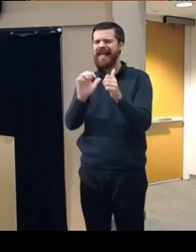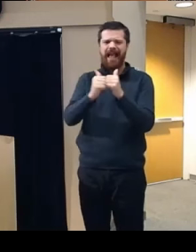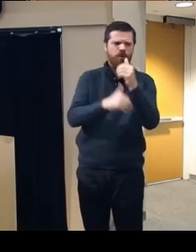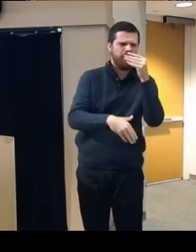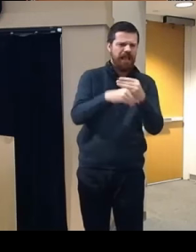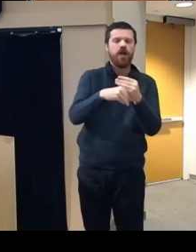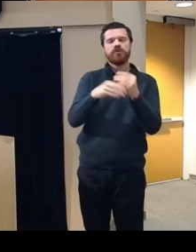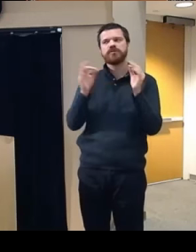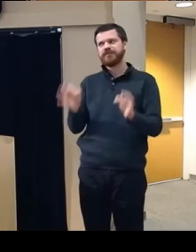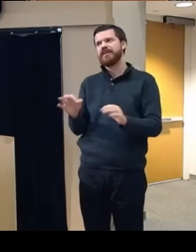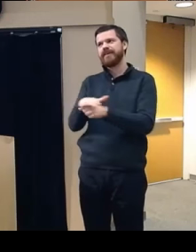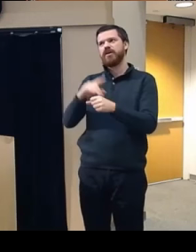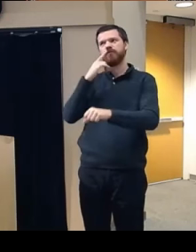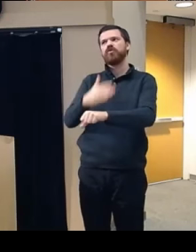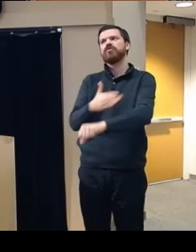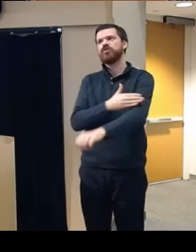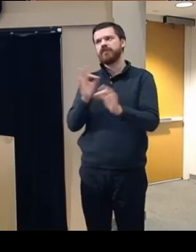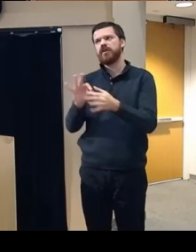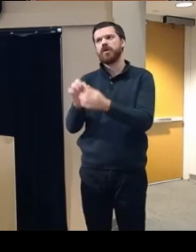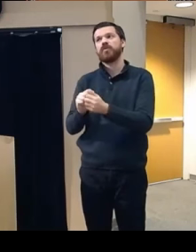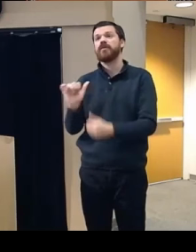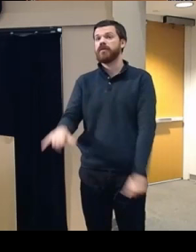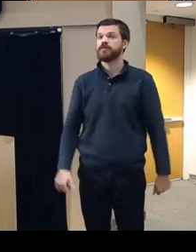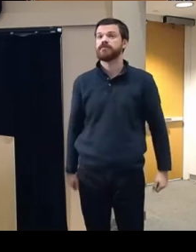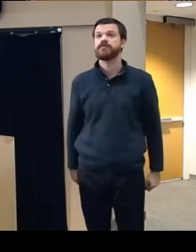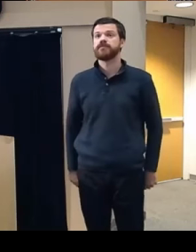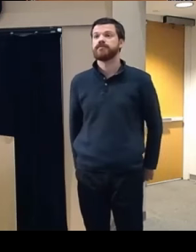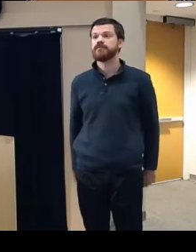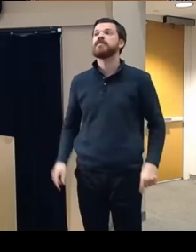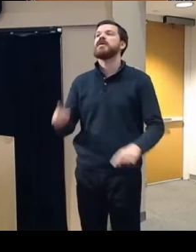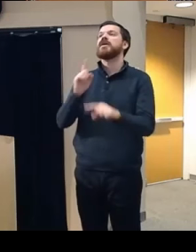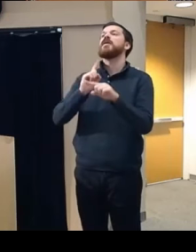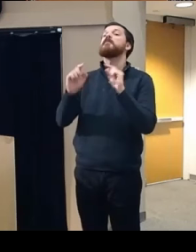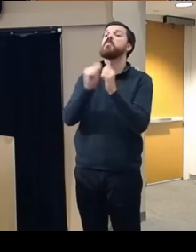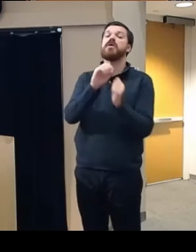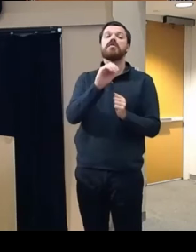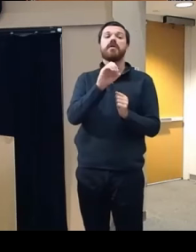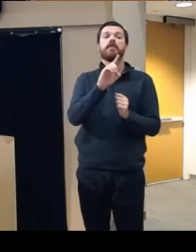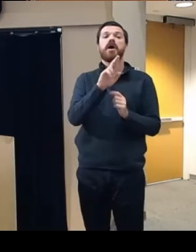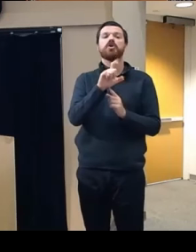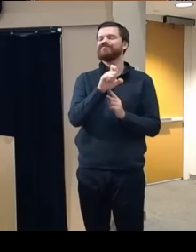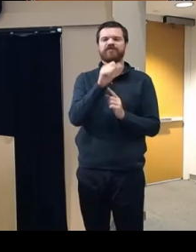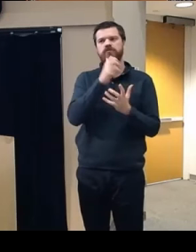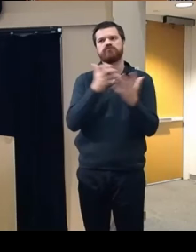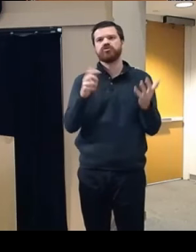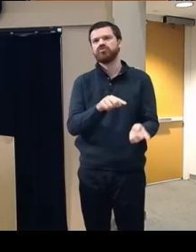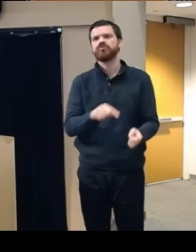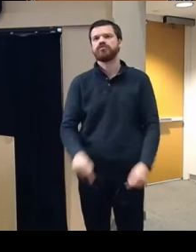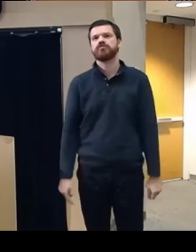a lot of um areas for growth um related to that but not as much with the module unfortunately so